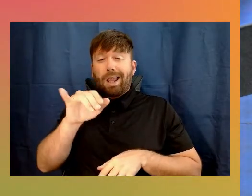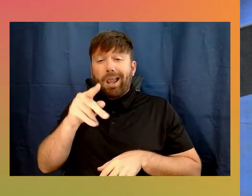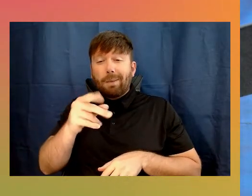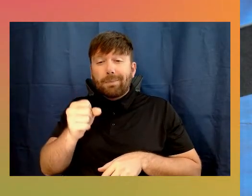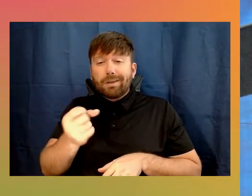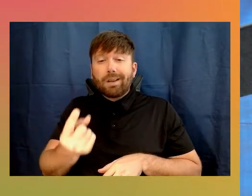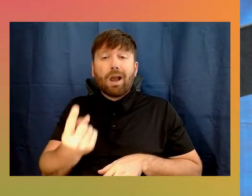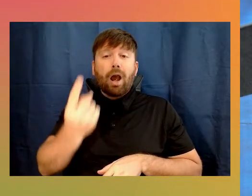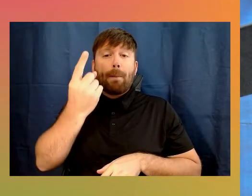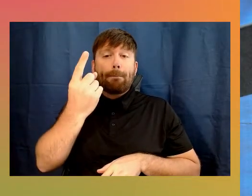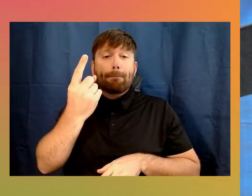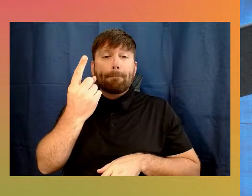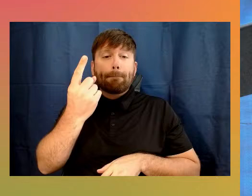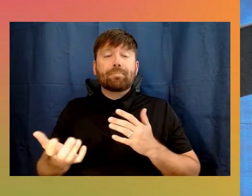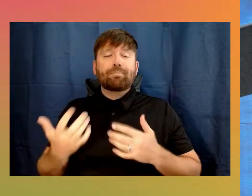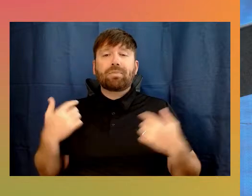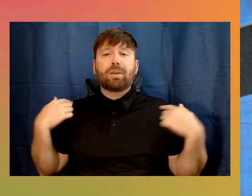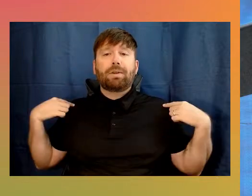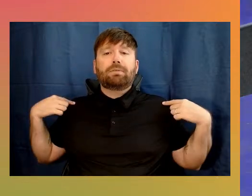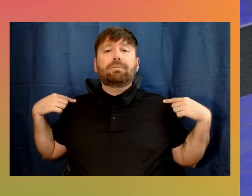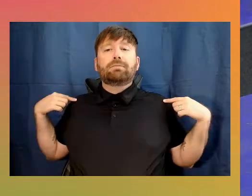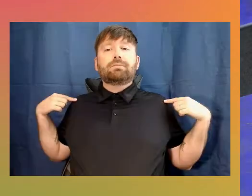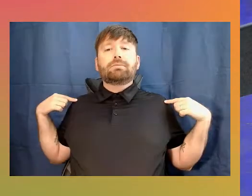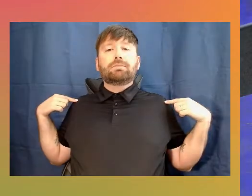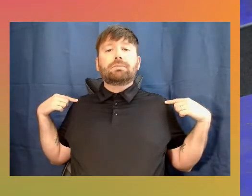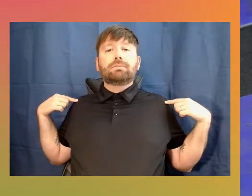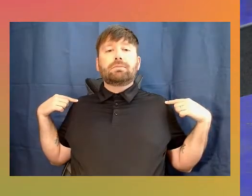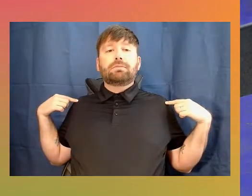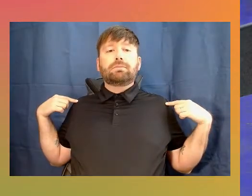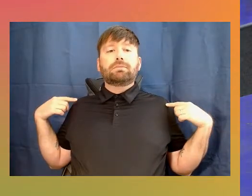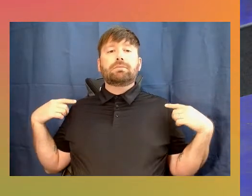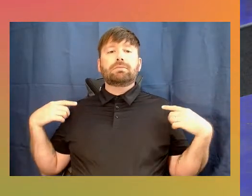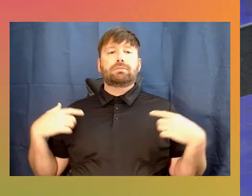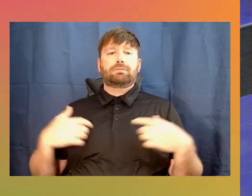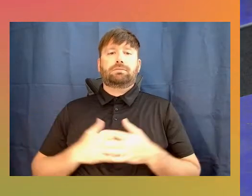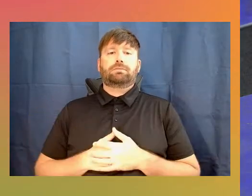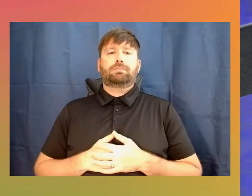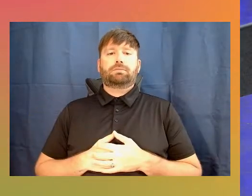TAKE A BREATH IN AS YOU PRESS DOWN INTO THE FEET TO LIFT THE HIPS UP.